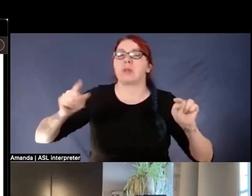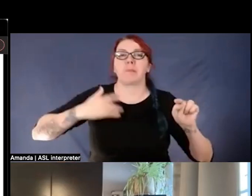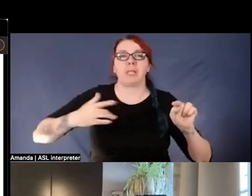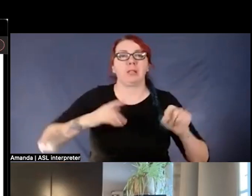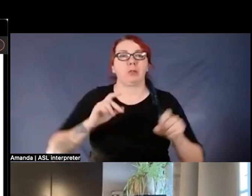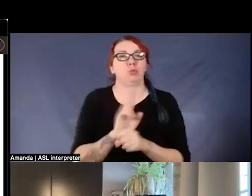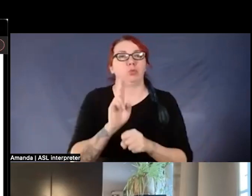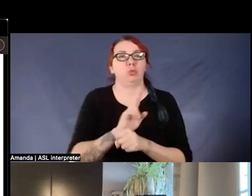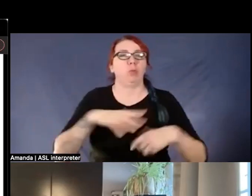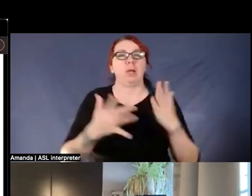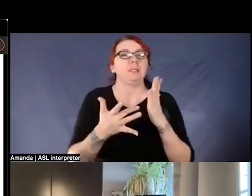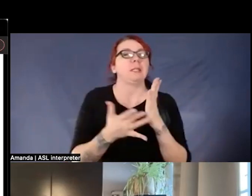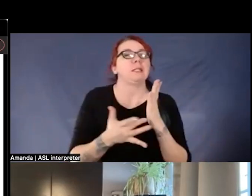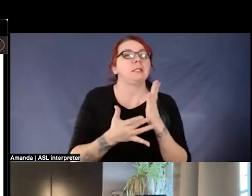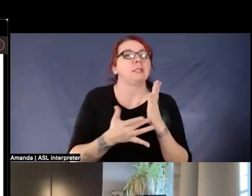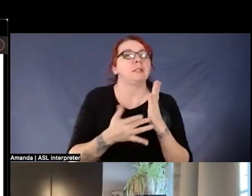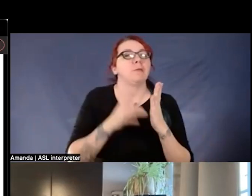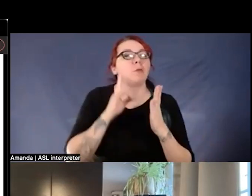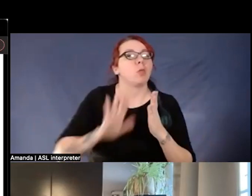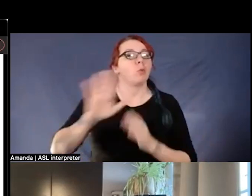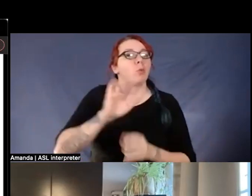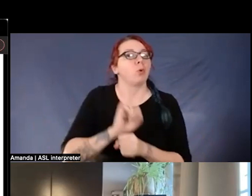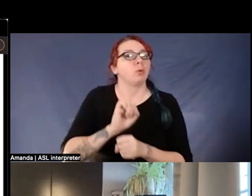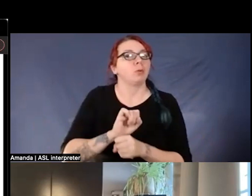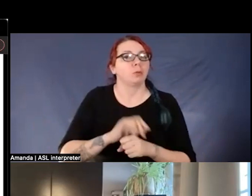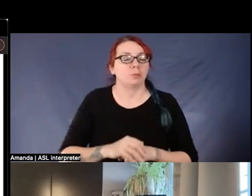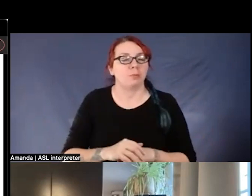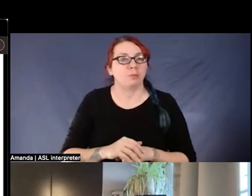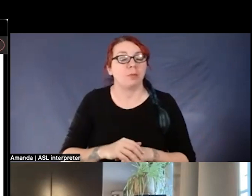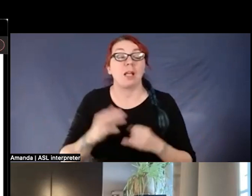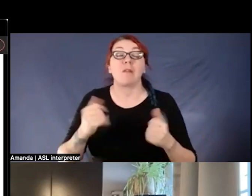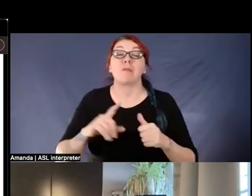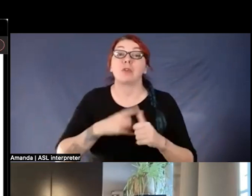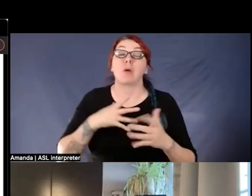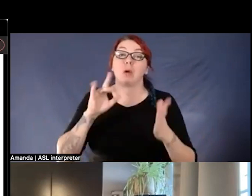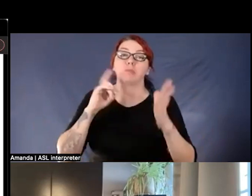Canada's operations are remote and our colleagues contribute their work from the traditional